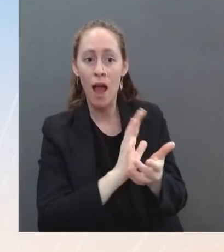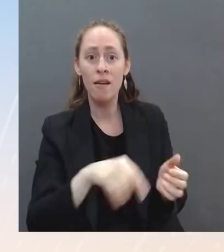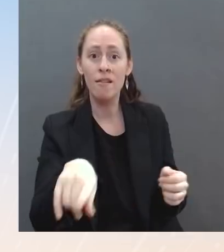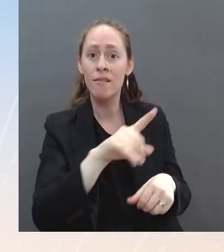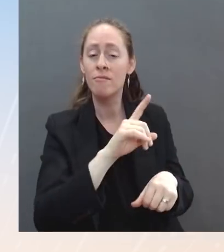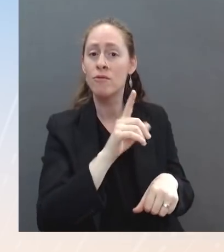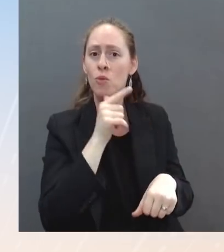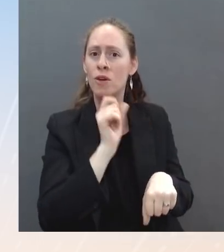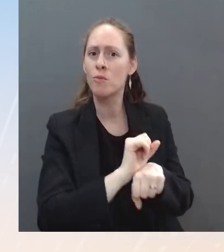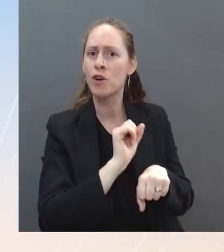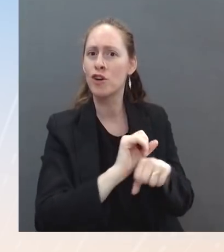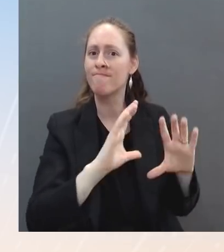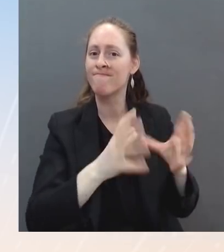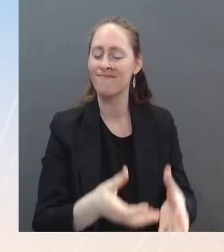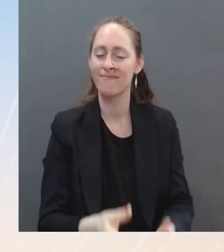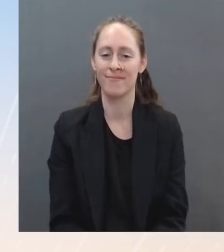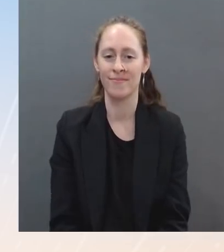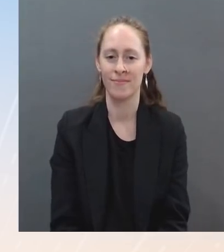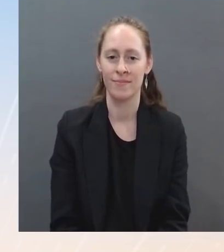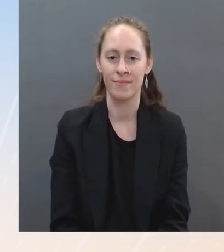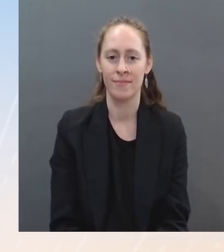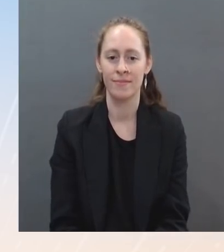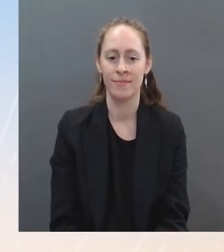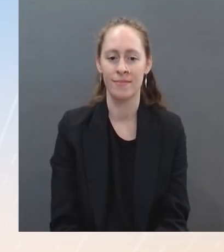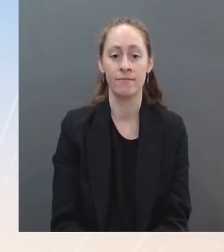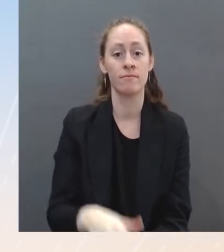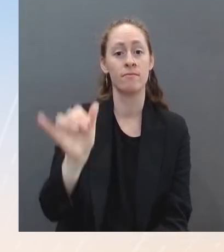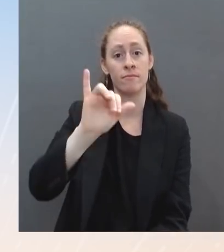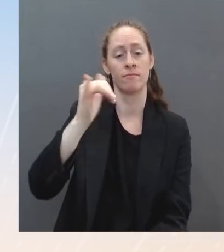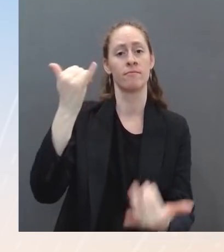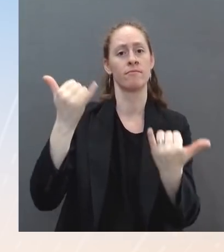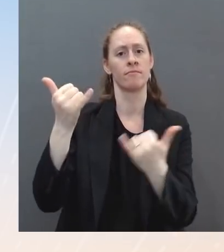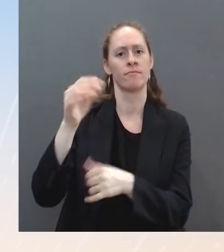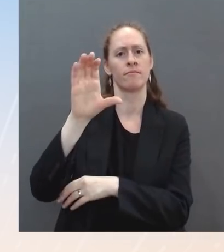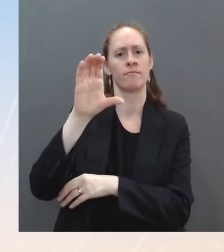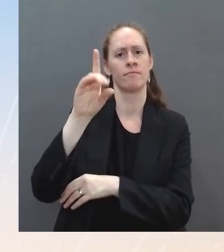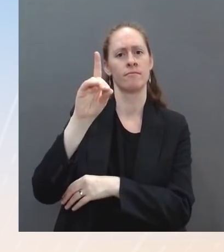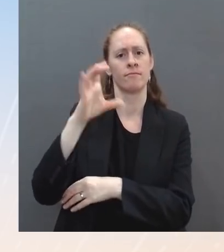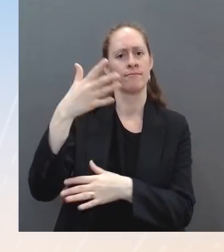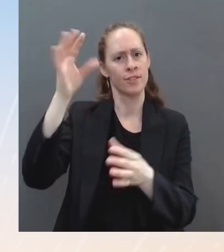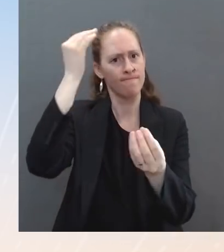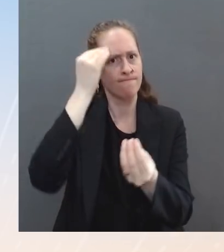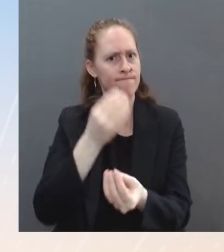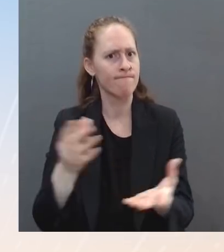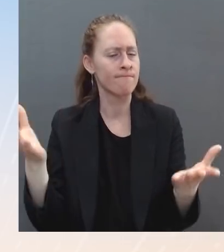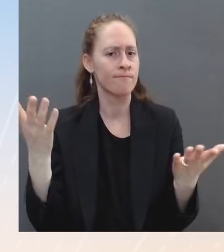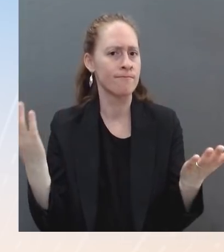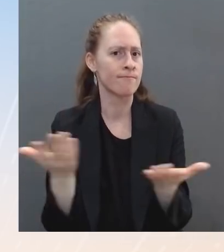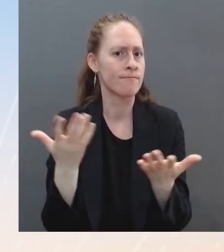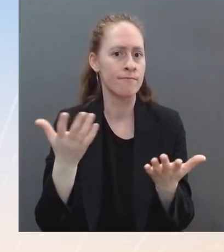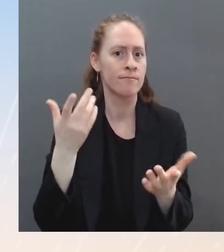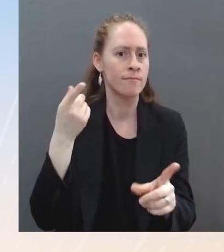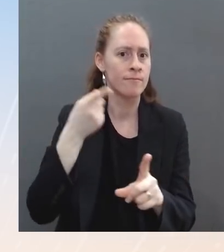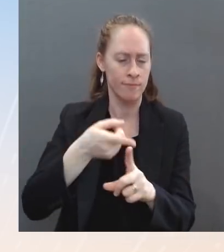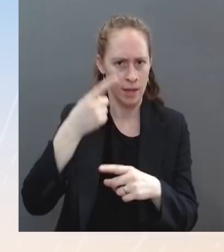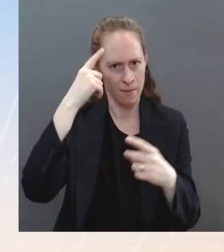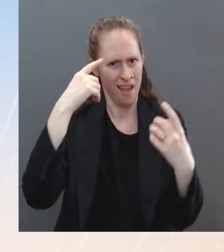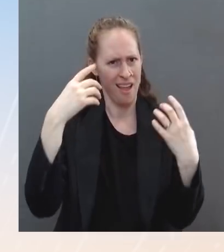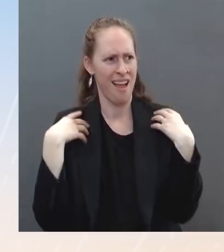impact of the pandemic, including the fact that nearly half of high schoolers reported that they felt persistently sad or hopeless during the past year.